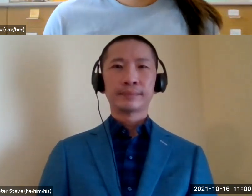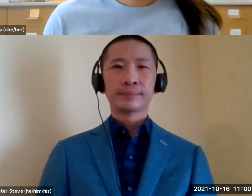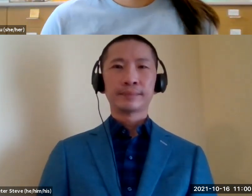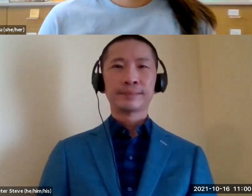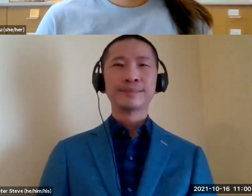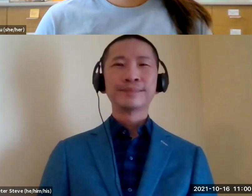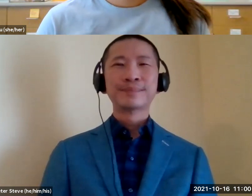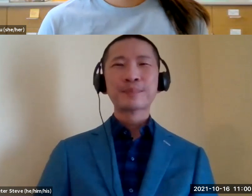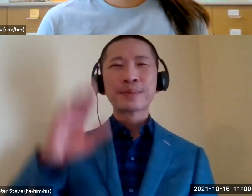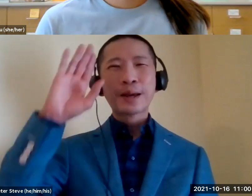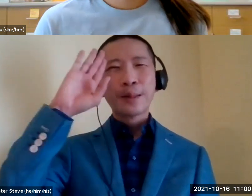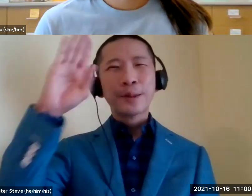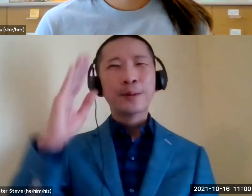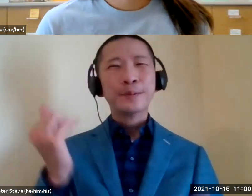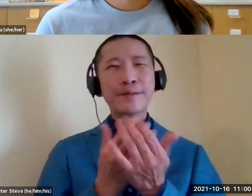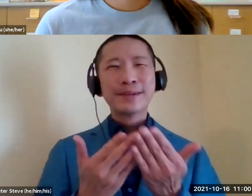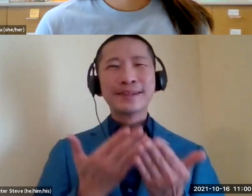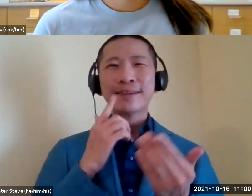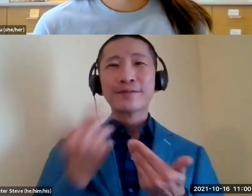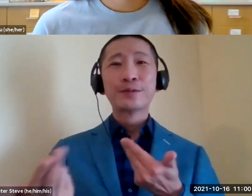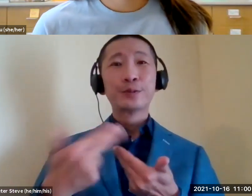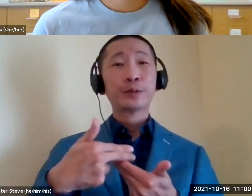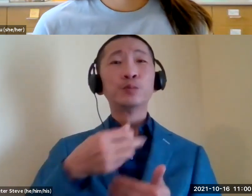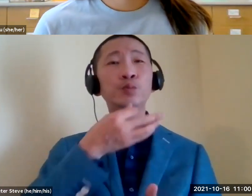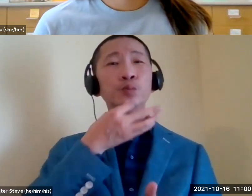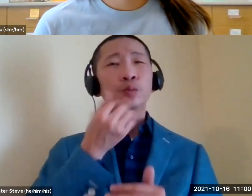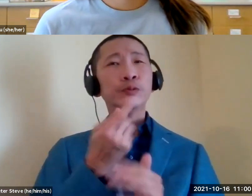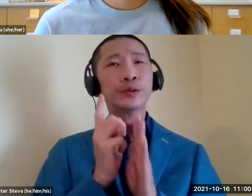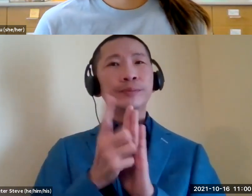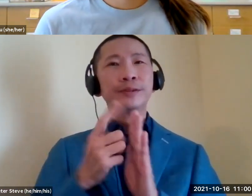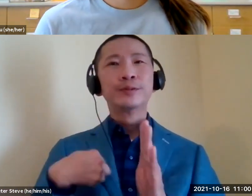Johanna (she/her) - AACPL: Hello everyone, thank you for joining us we'll be getting started in just a minute or two.